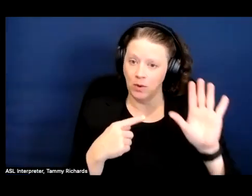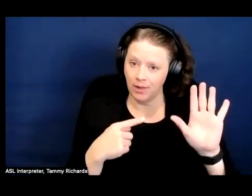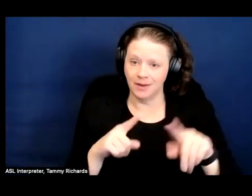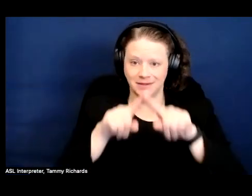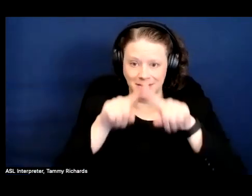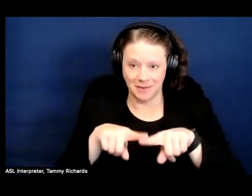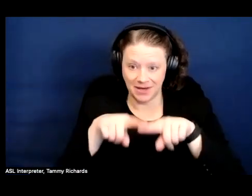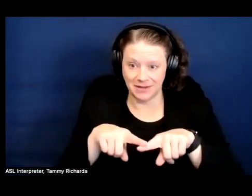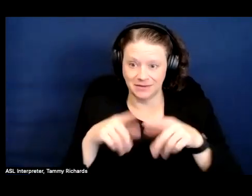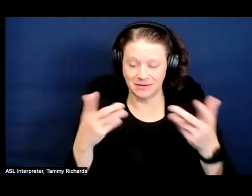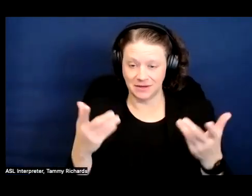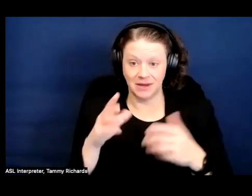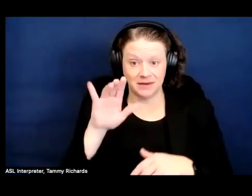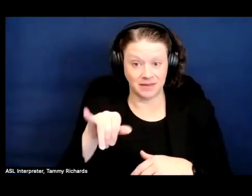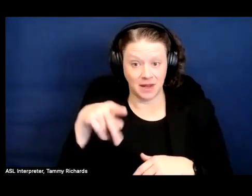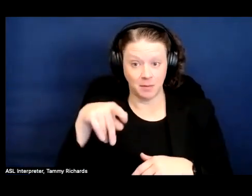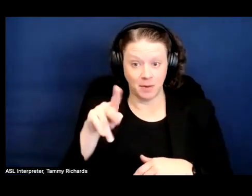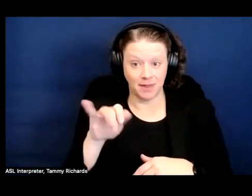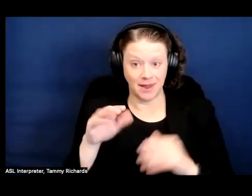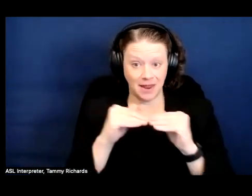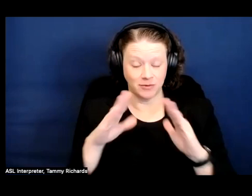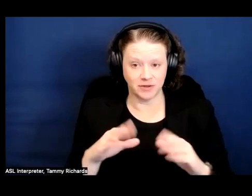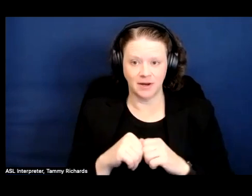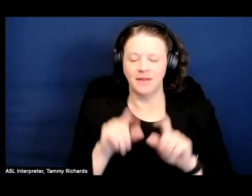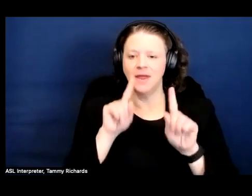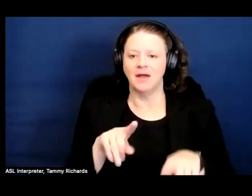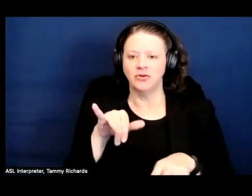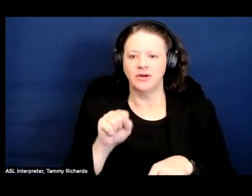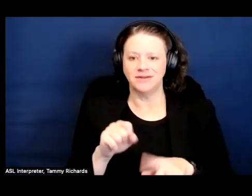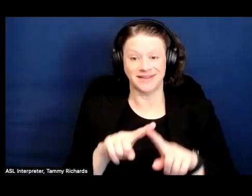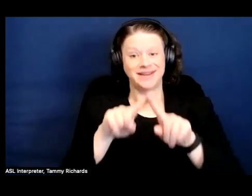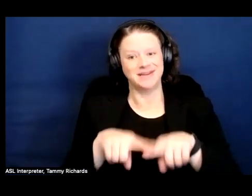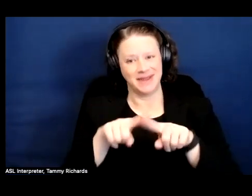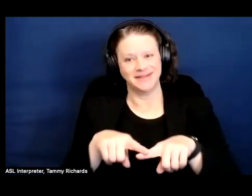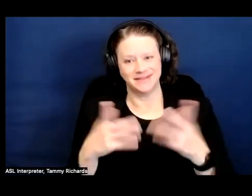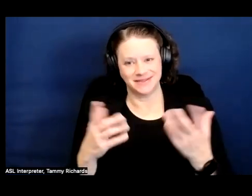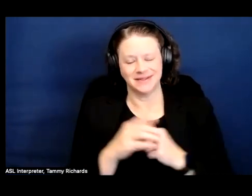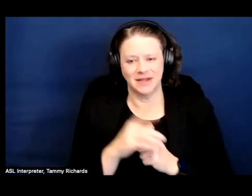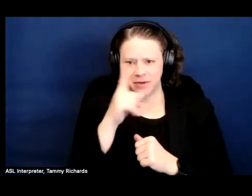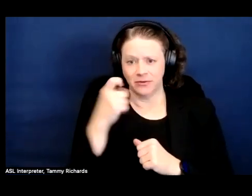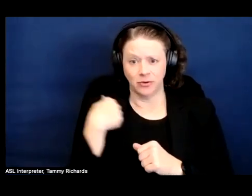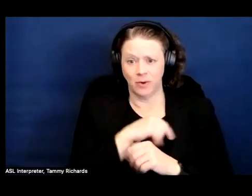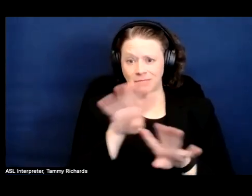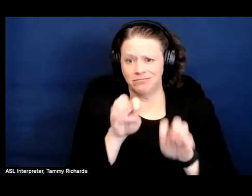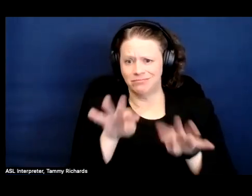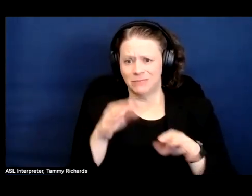that people are in this limbo period. Also, we wanna reduce the concentrations of poverty,